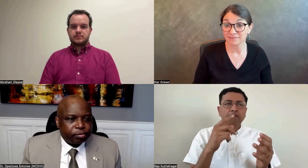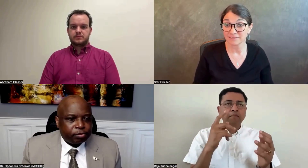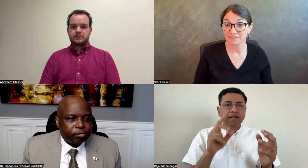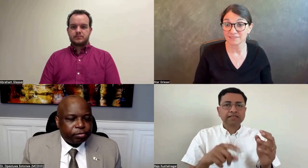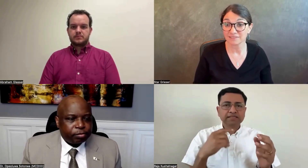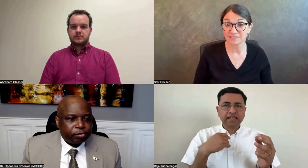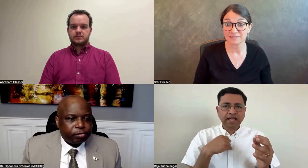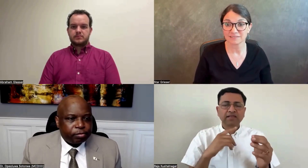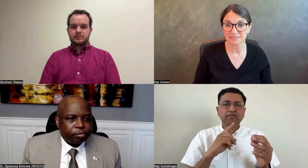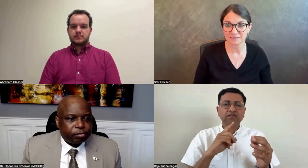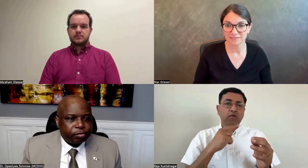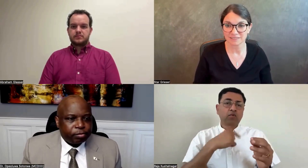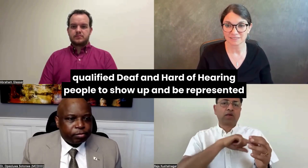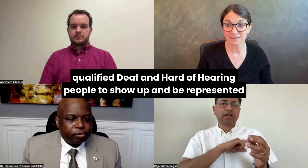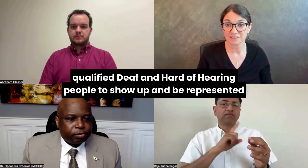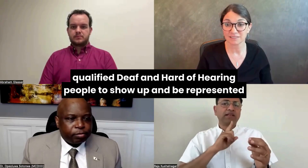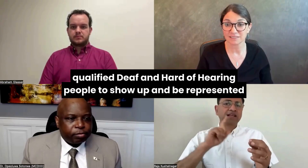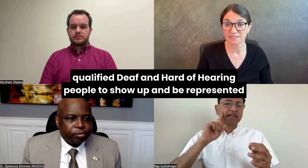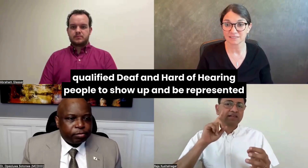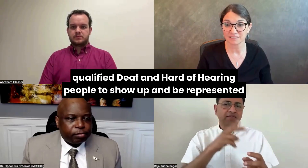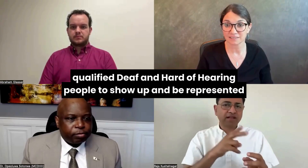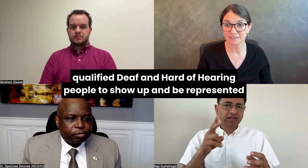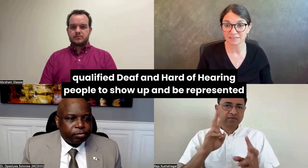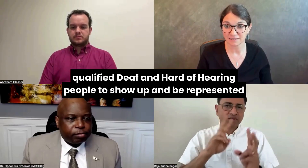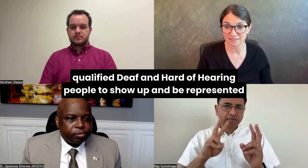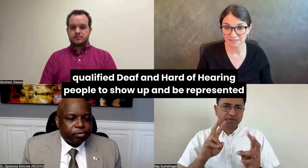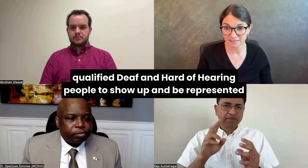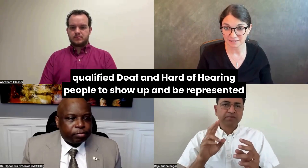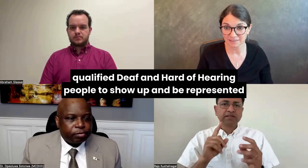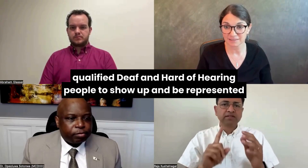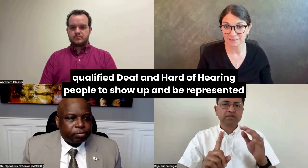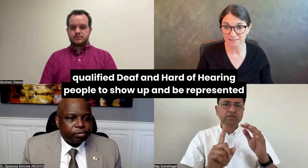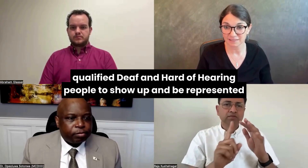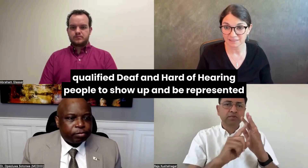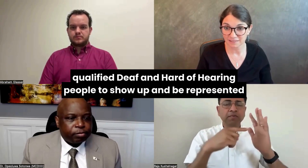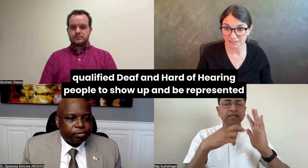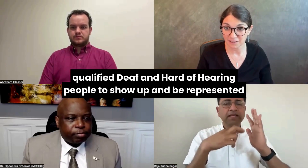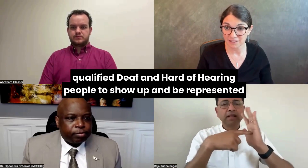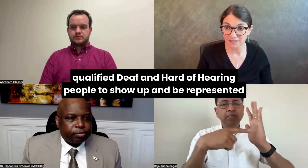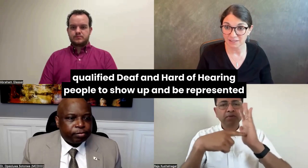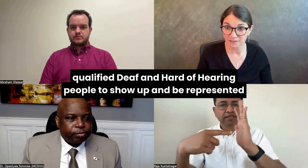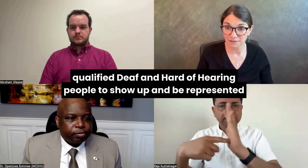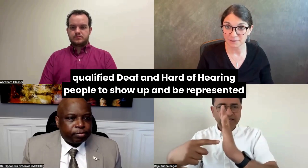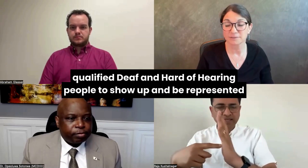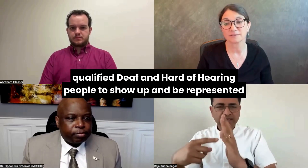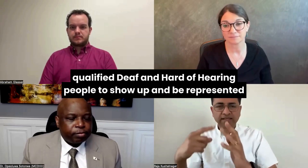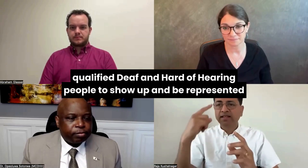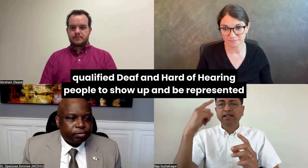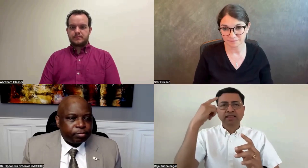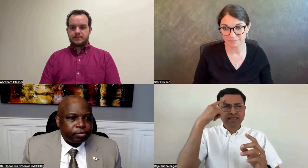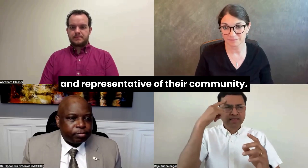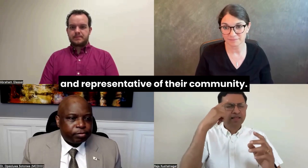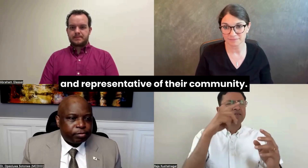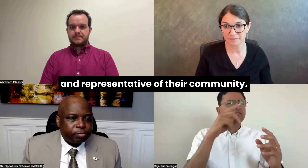qualified Deaf and Hard of Hearing people to show up and be represented and representative of their community.